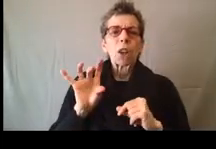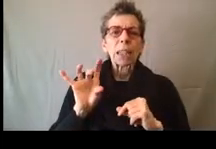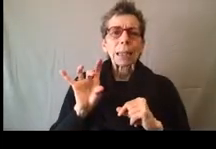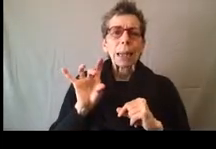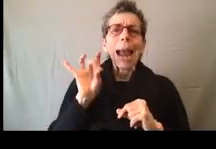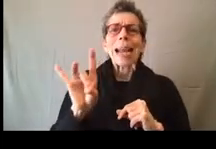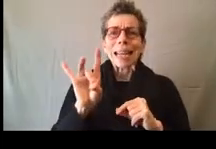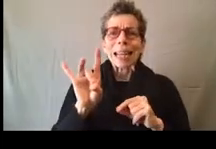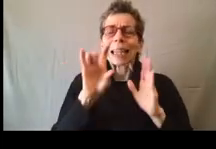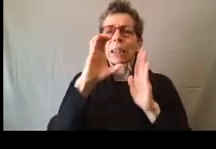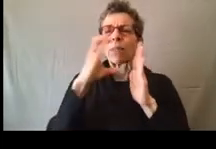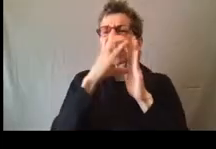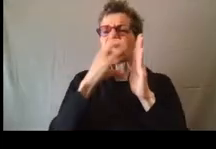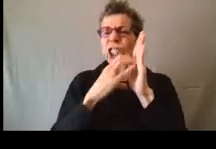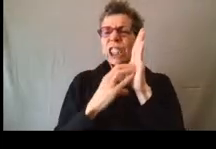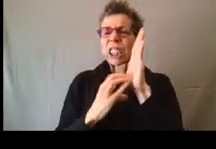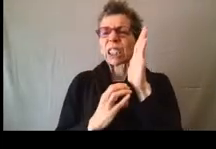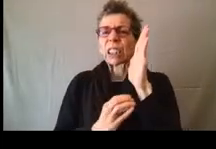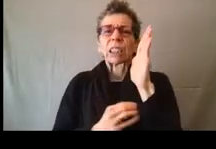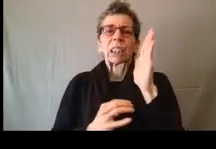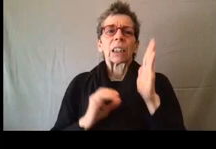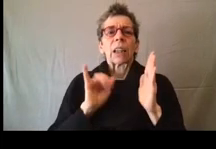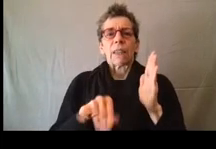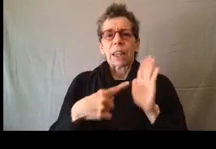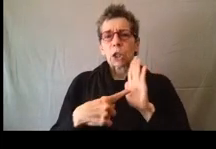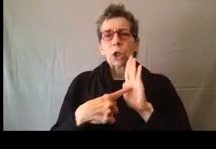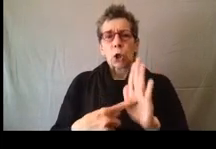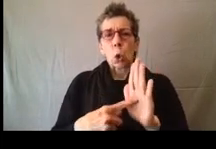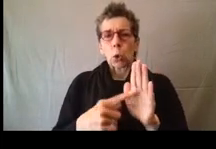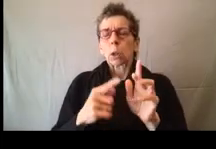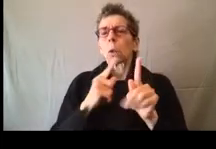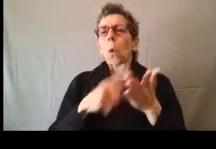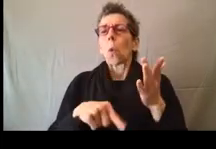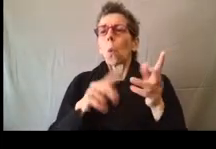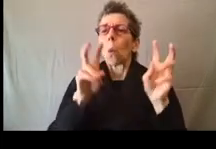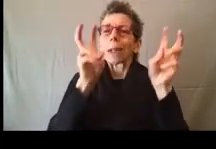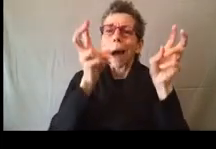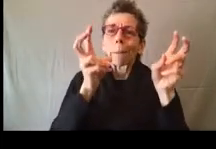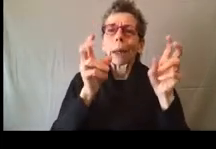sections. So, the playbook provides information on the topic. Situation room provides scenarios